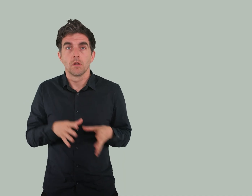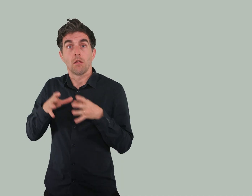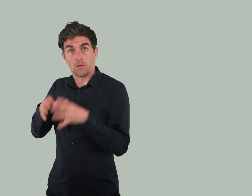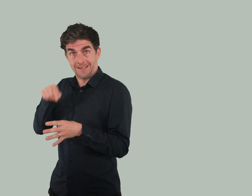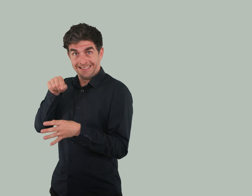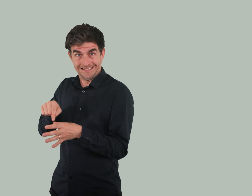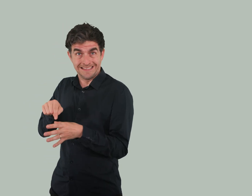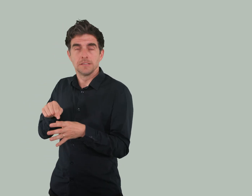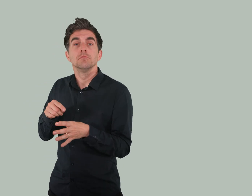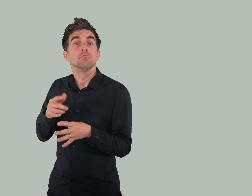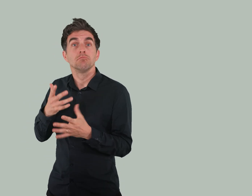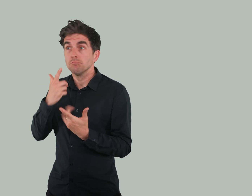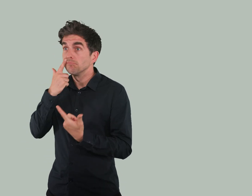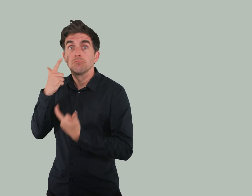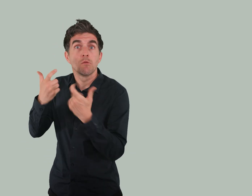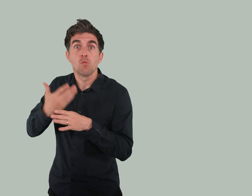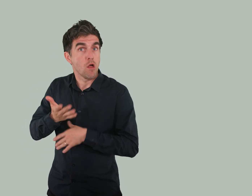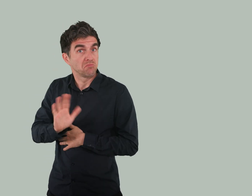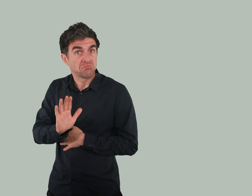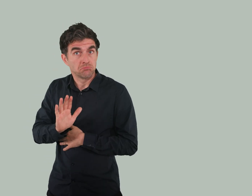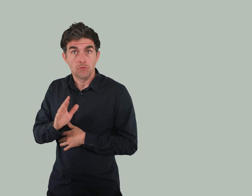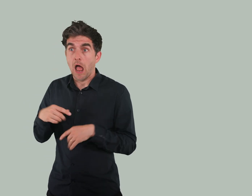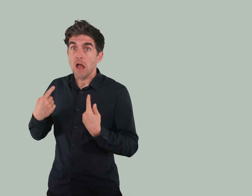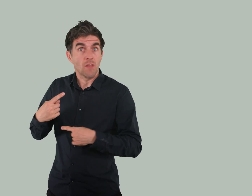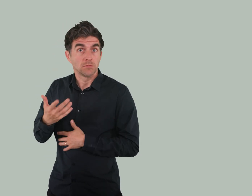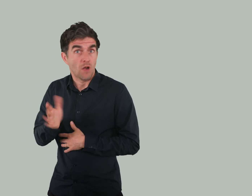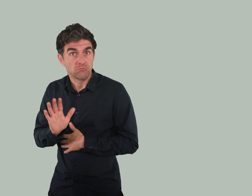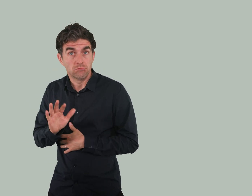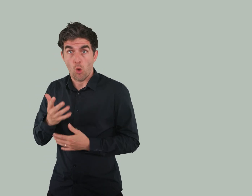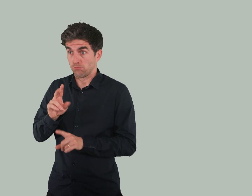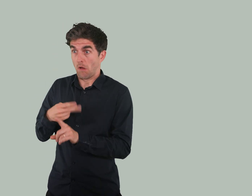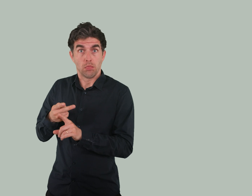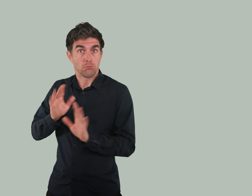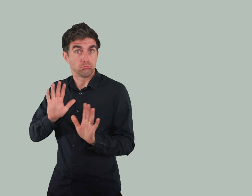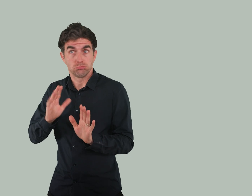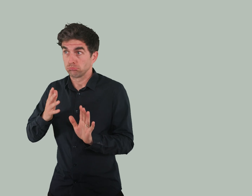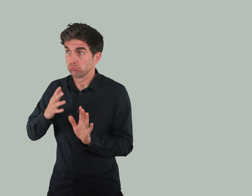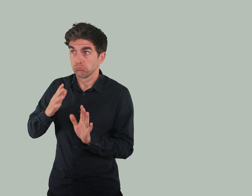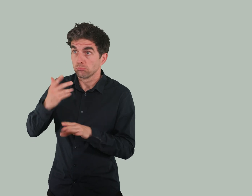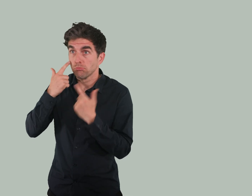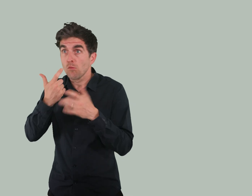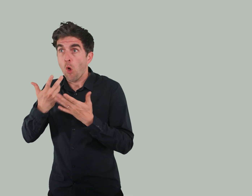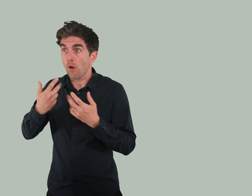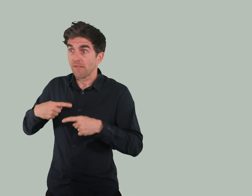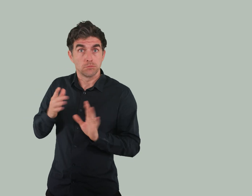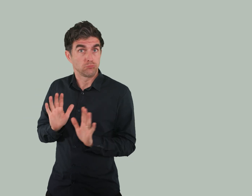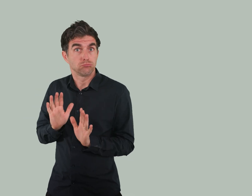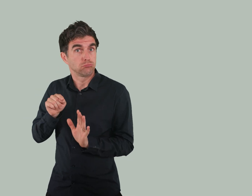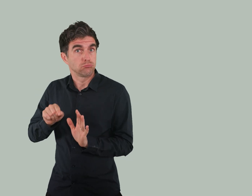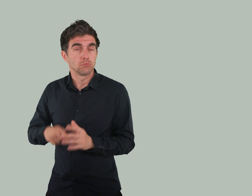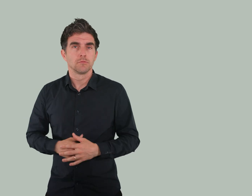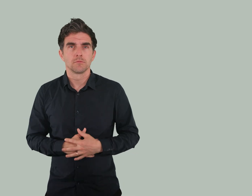The economically inactive are not looking for work, not available, or both.